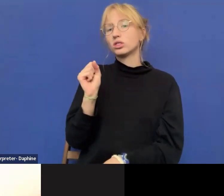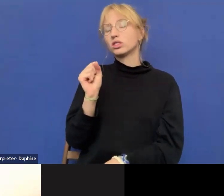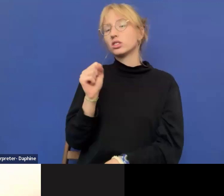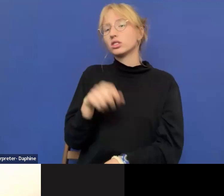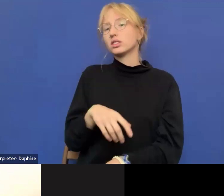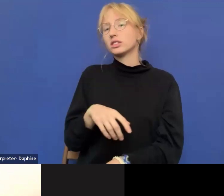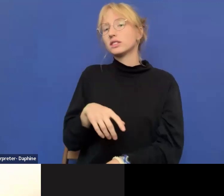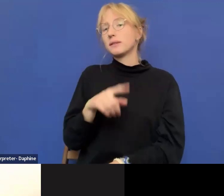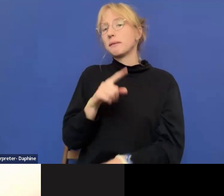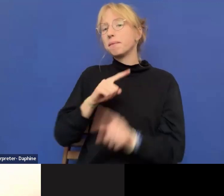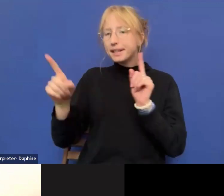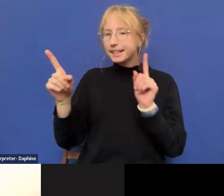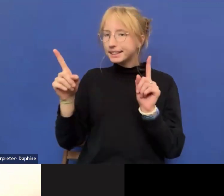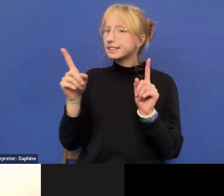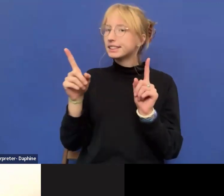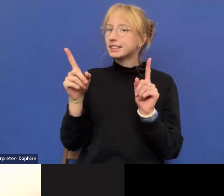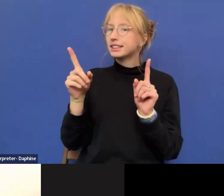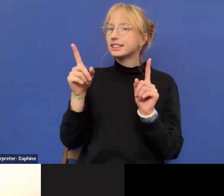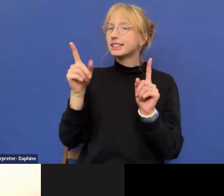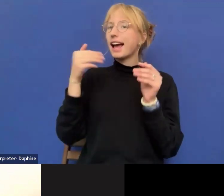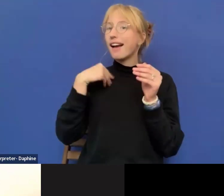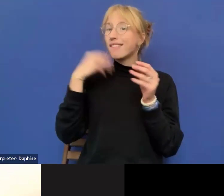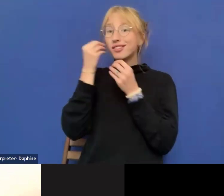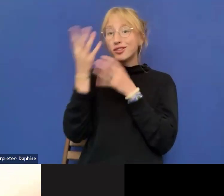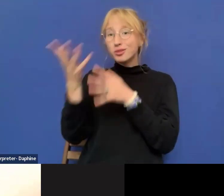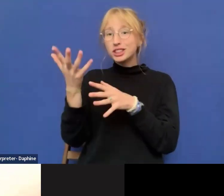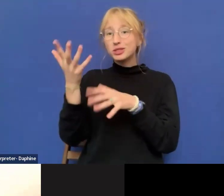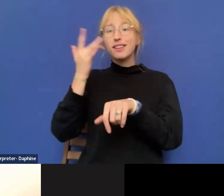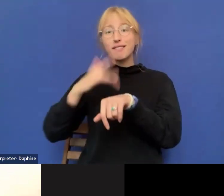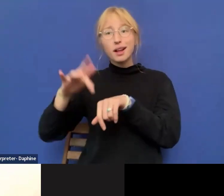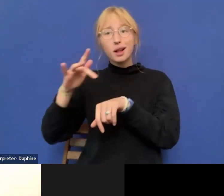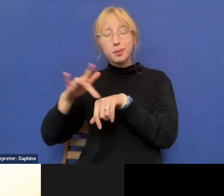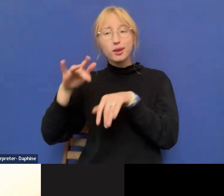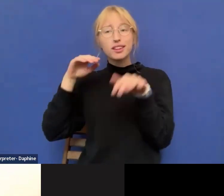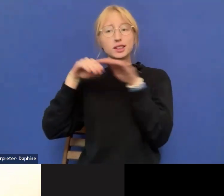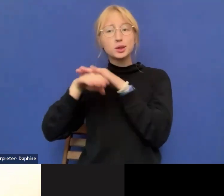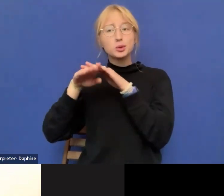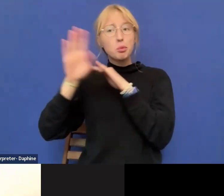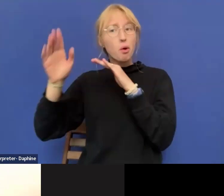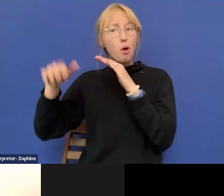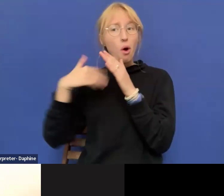the information to be available and accessible to all audiences.